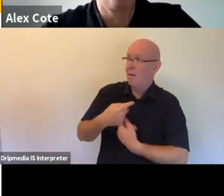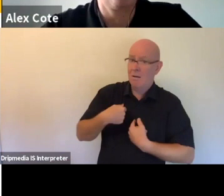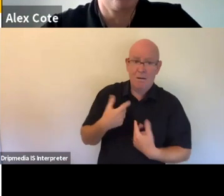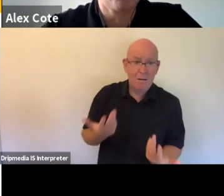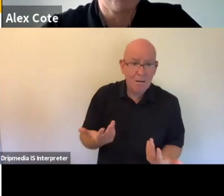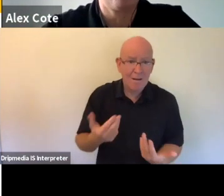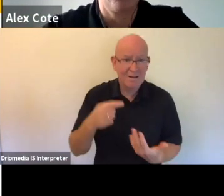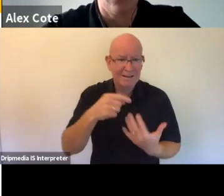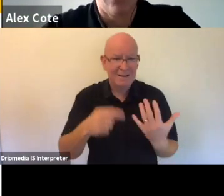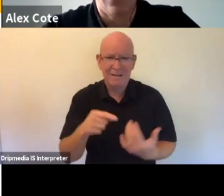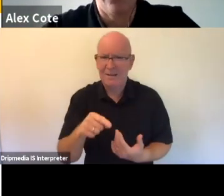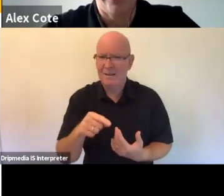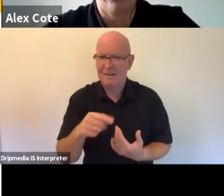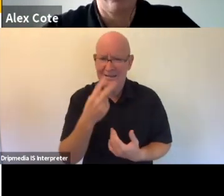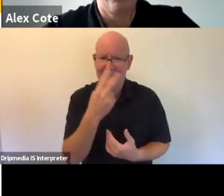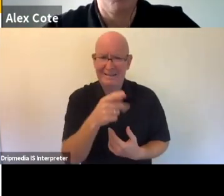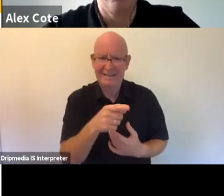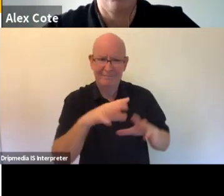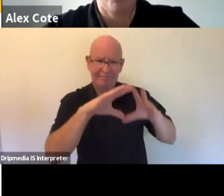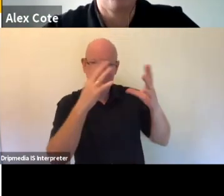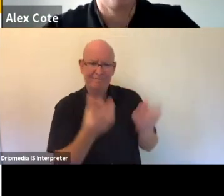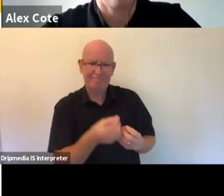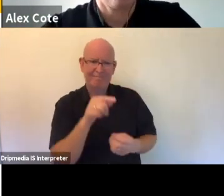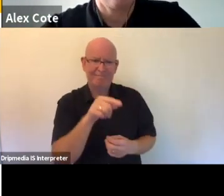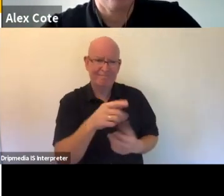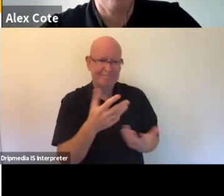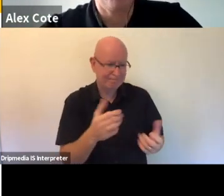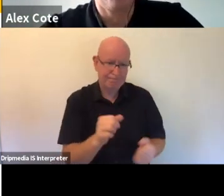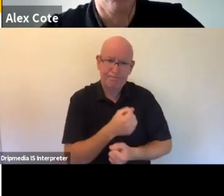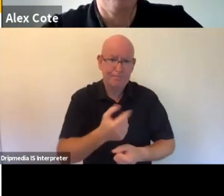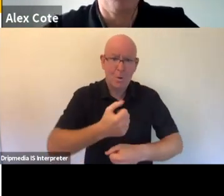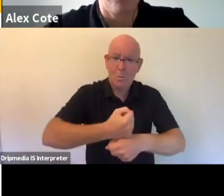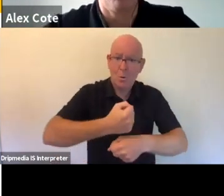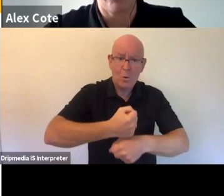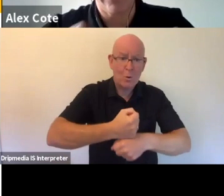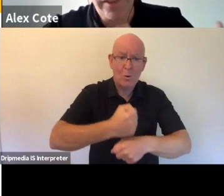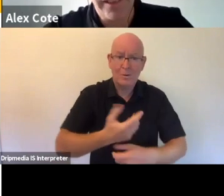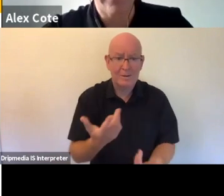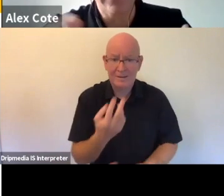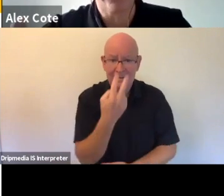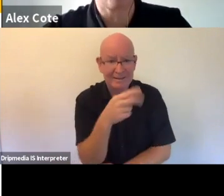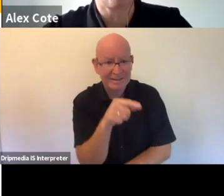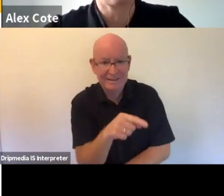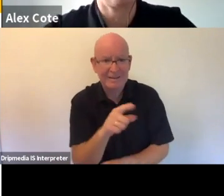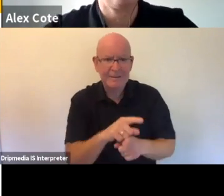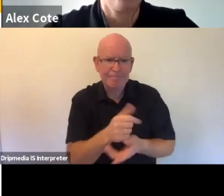who do not have a national disability registry or a very limited one. But we have seen in different countries